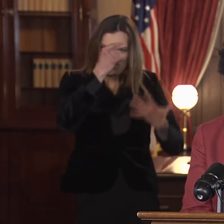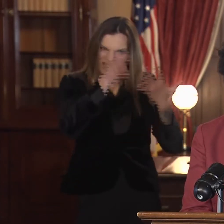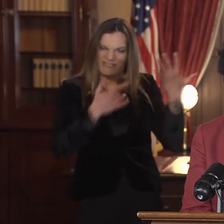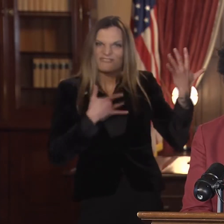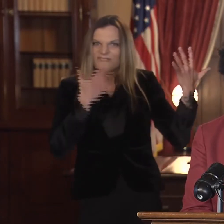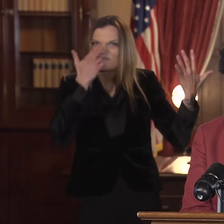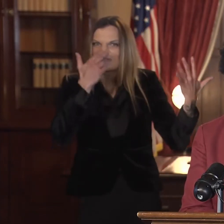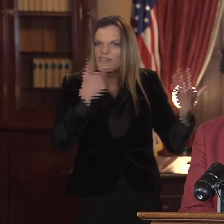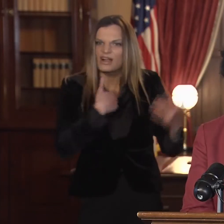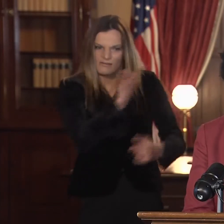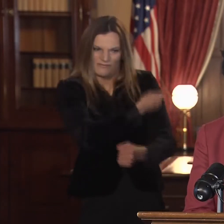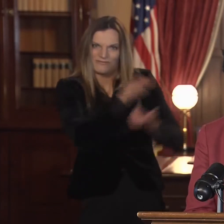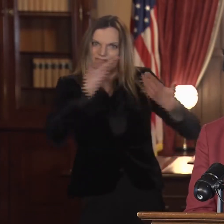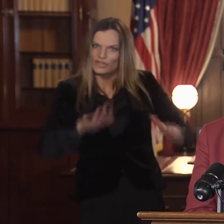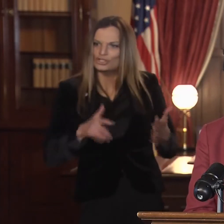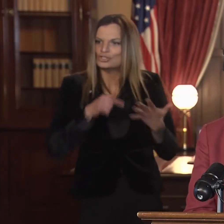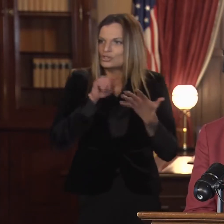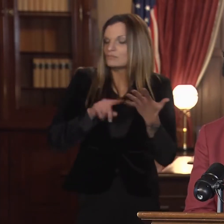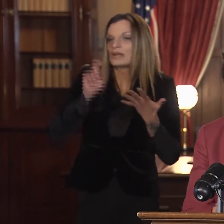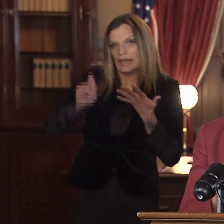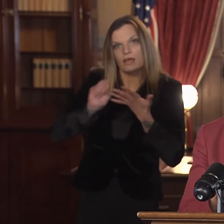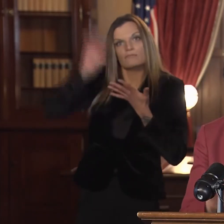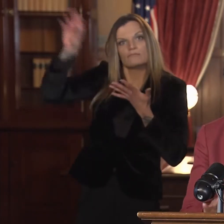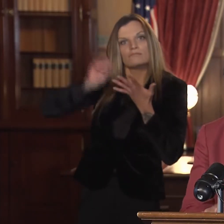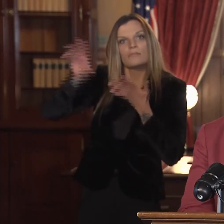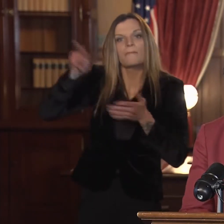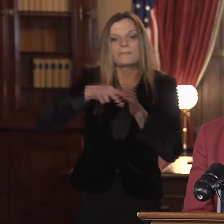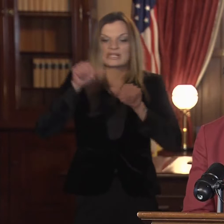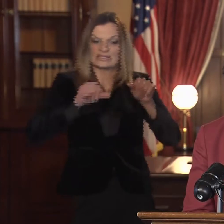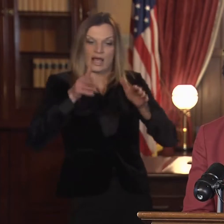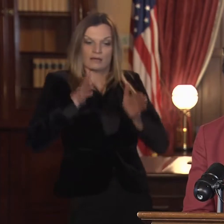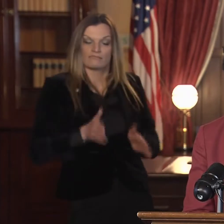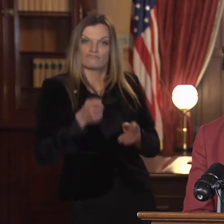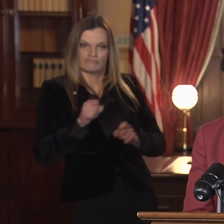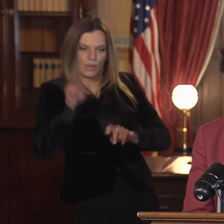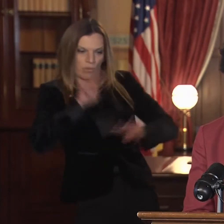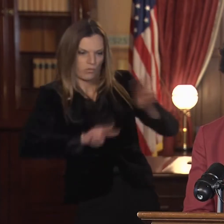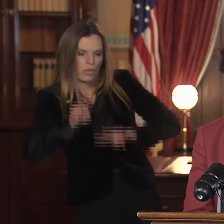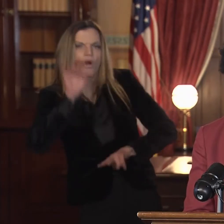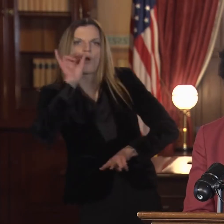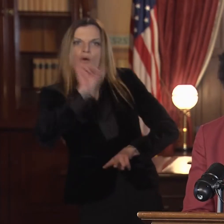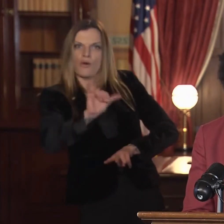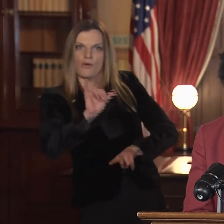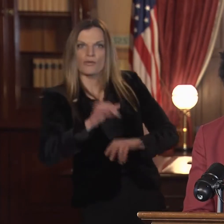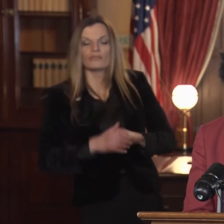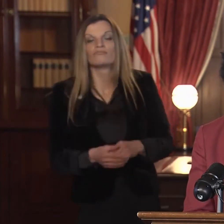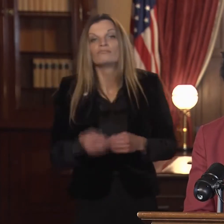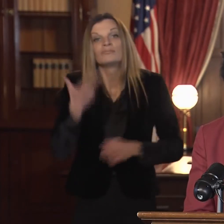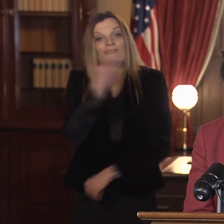WHAT PEOPLE ARE EXPERIENCING AND THEY CAN SHARE THAT IMPORTANT INFORMATION WITH THE PUBLIC.